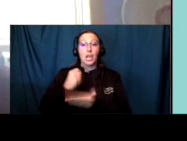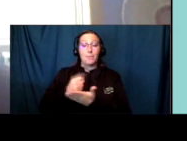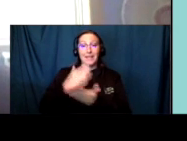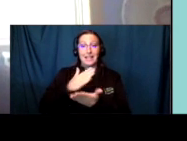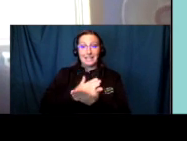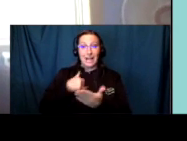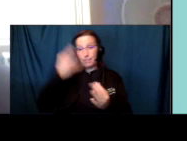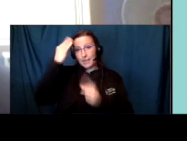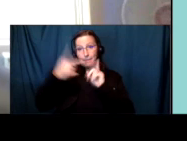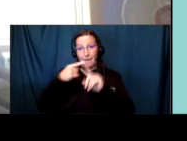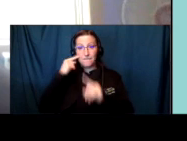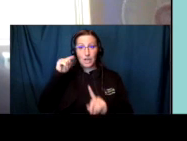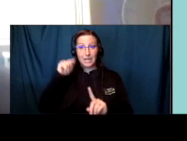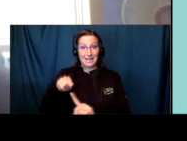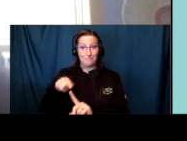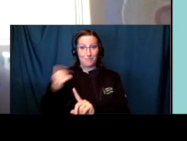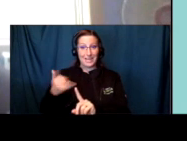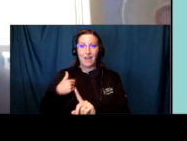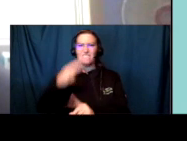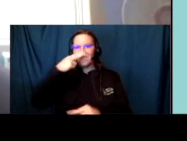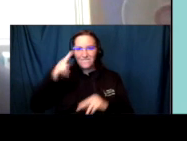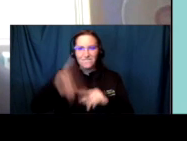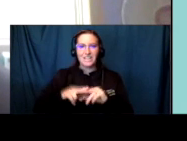of for him right now is something very fun and it's with materials that I had